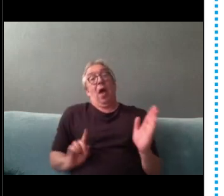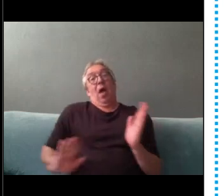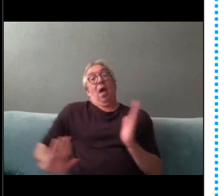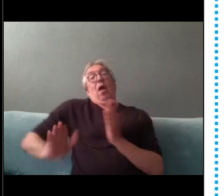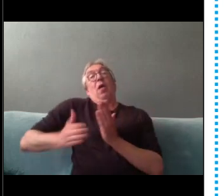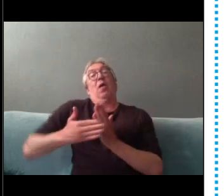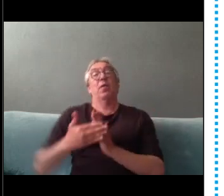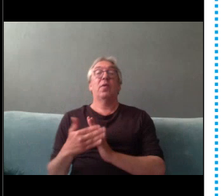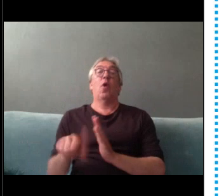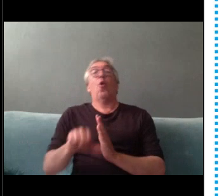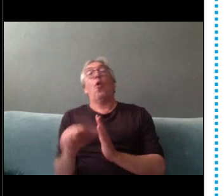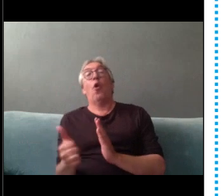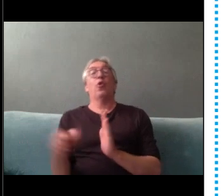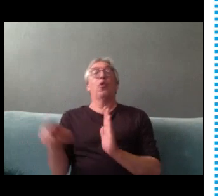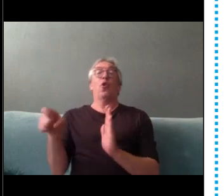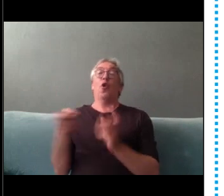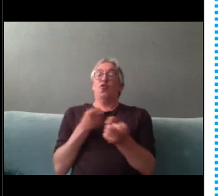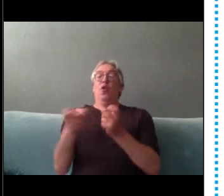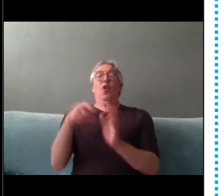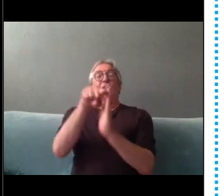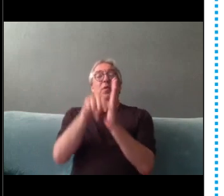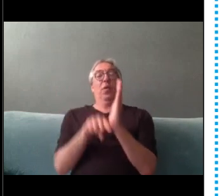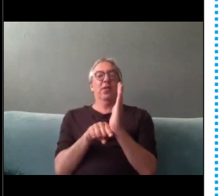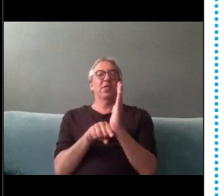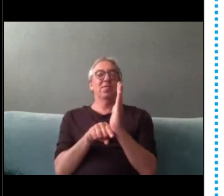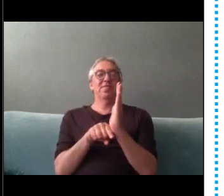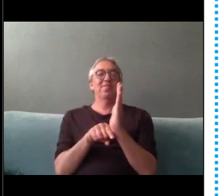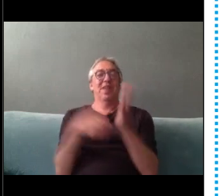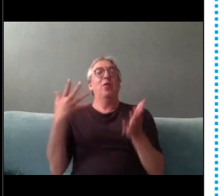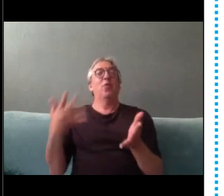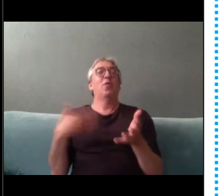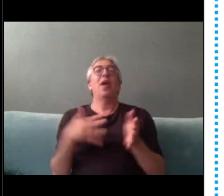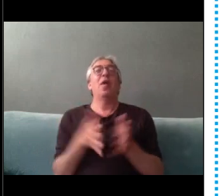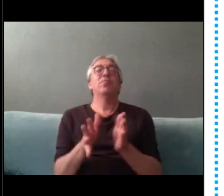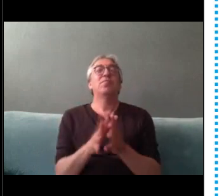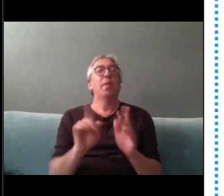It's about the accessibility requirements of stations and of trains.